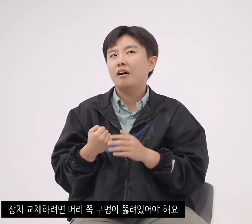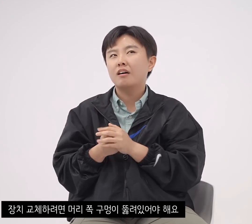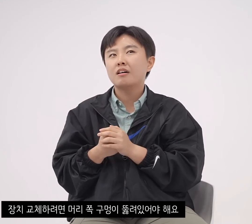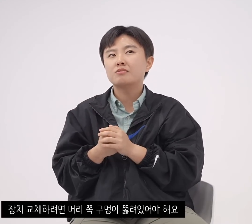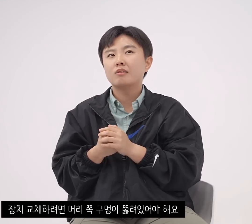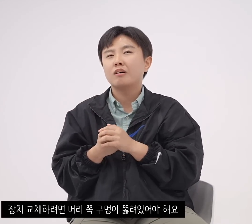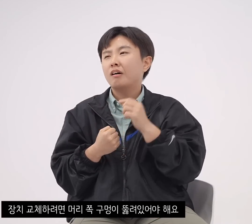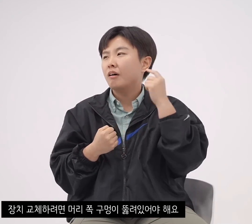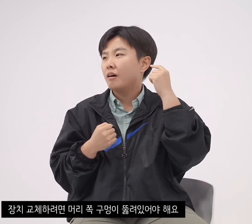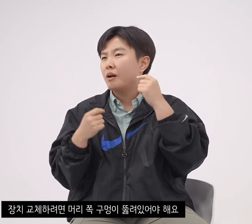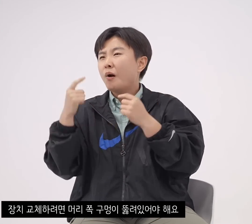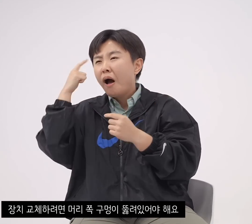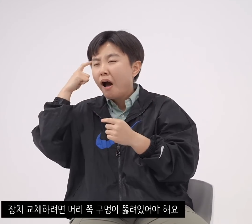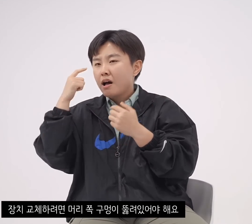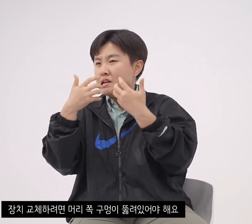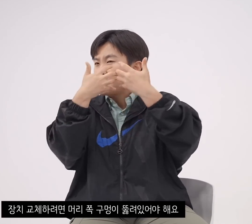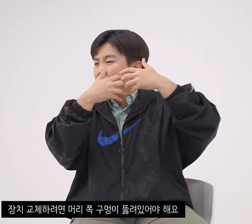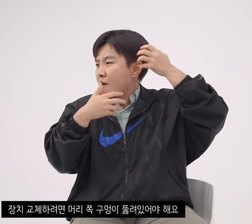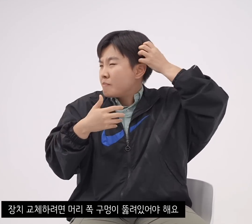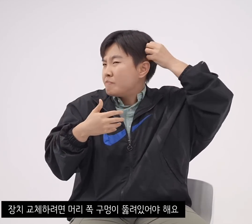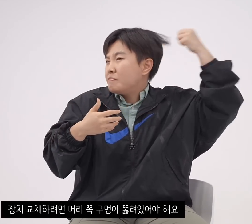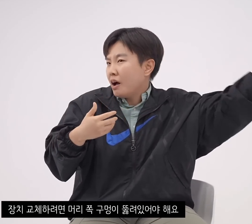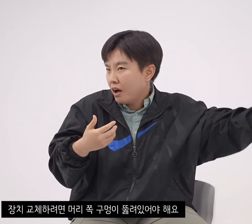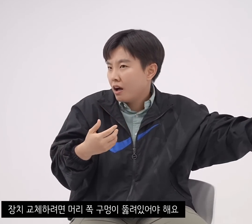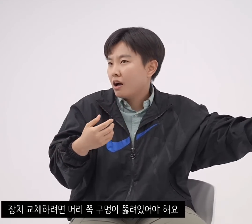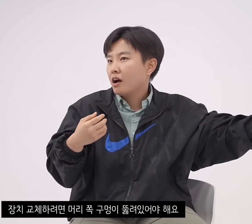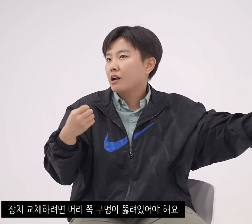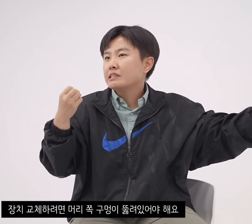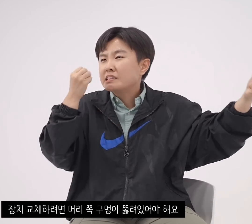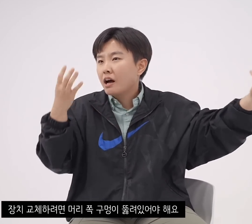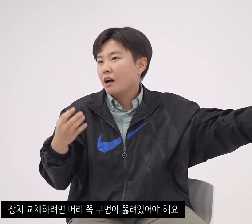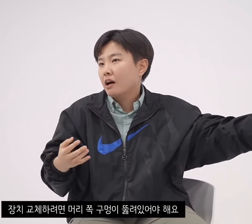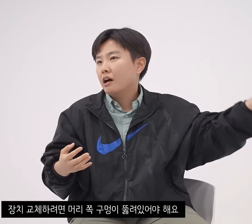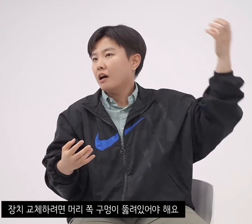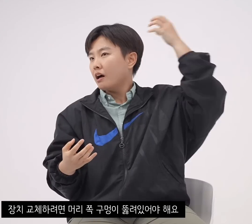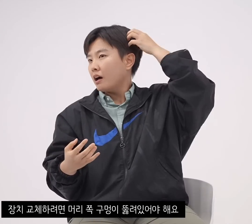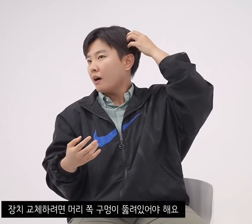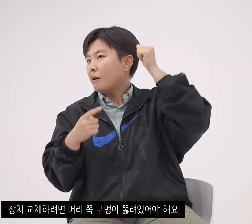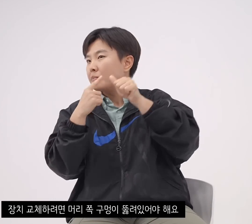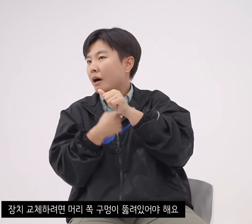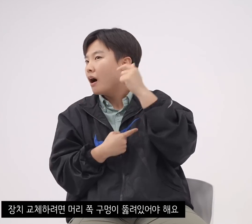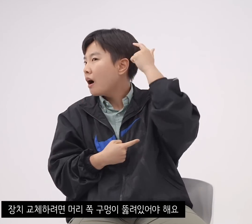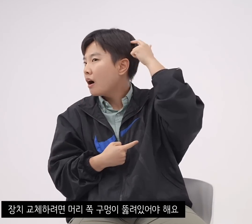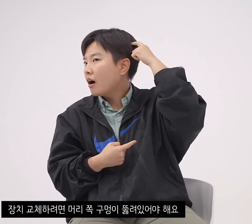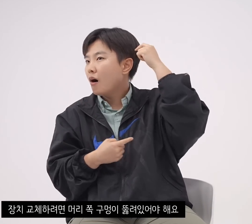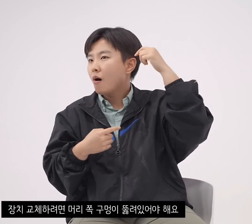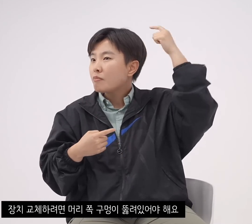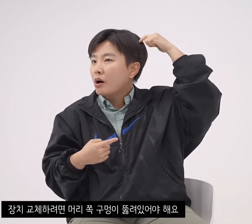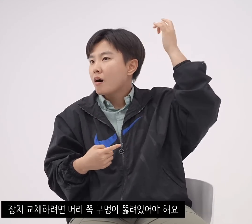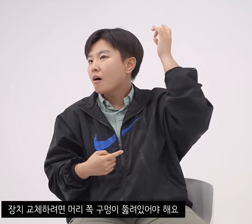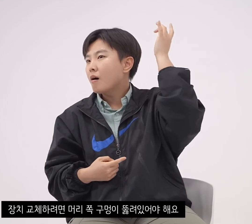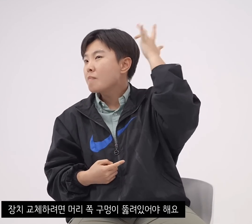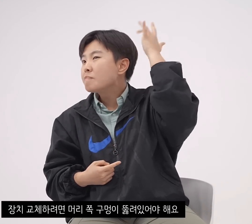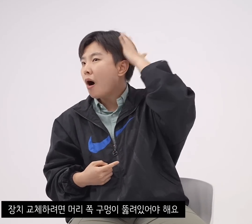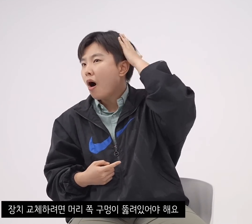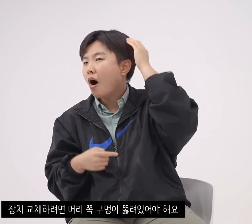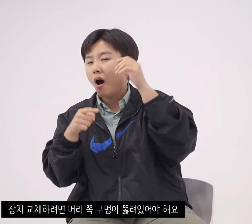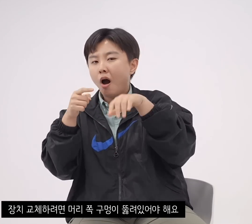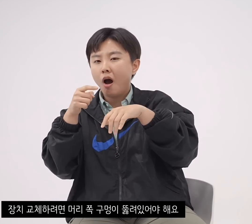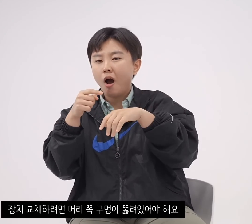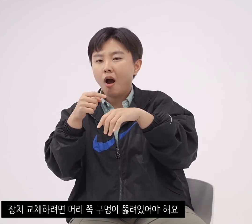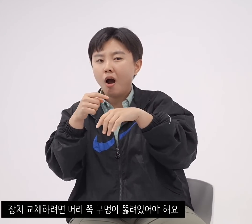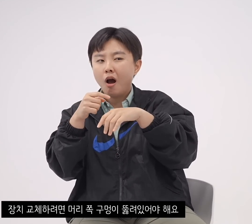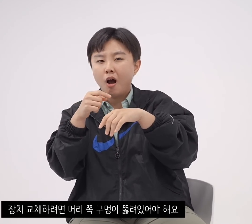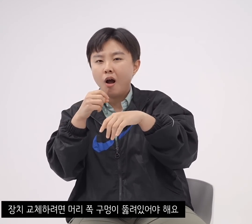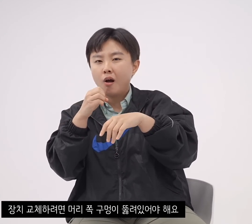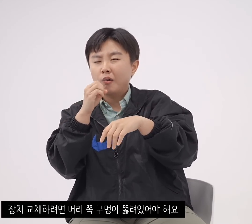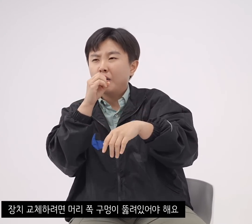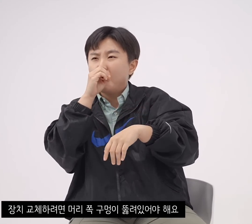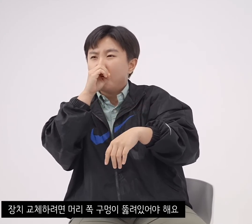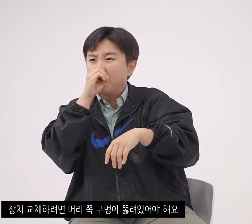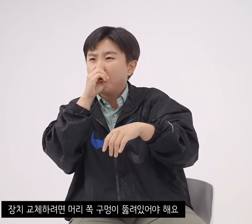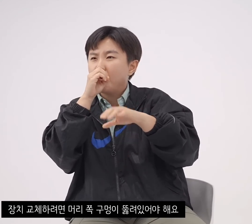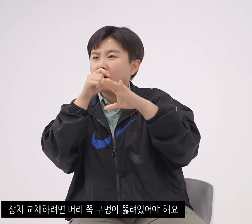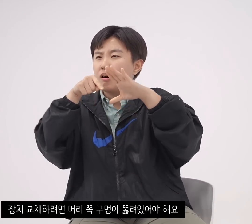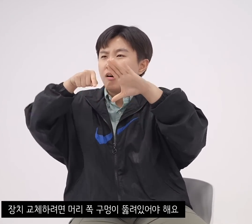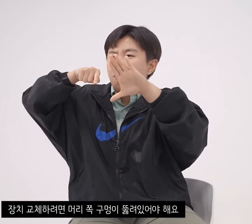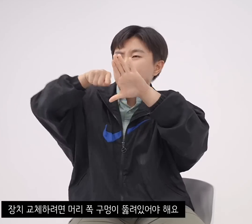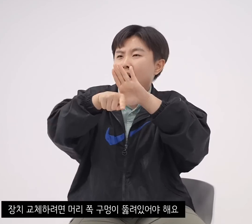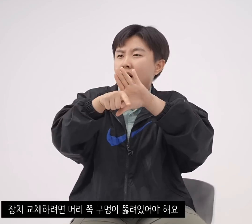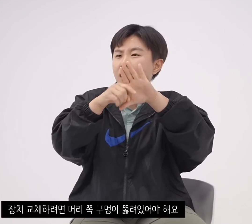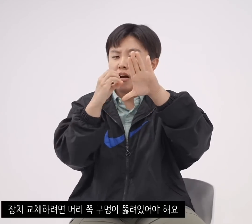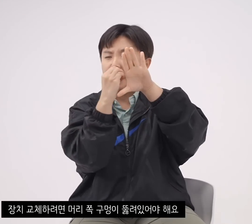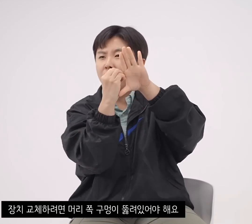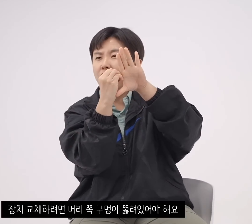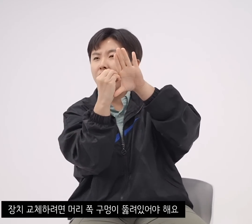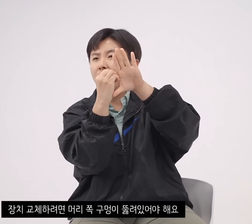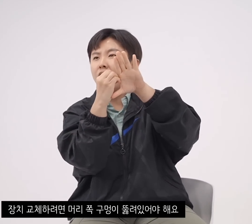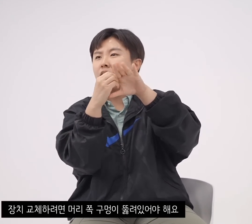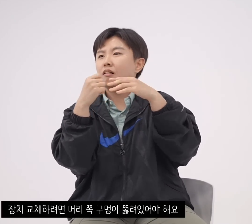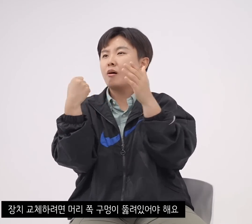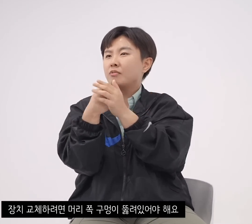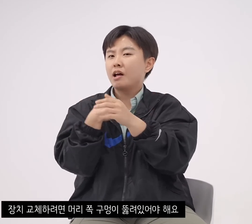To replace the device, a hole in my head had to be drilled.